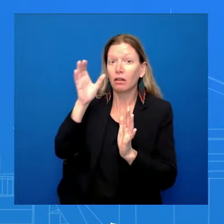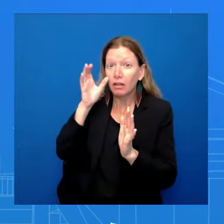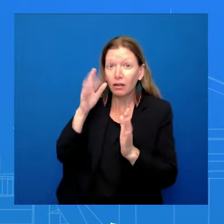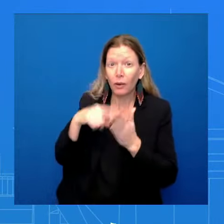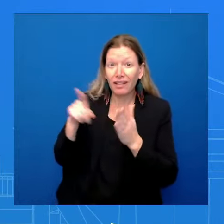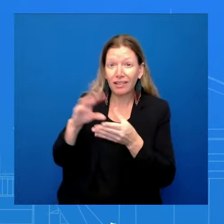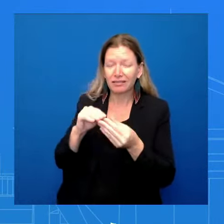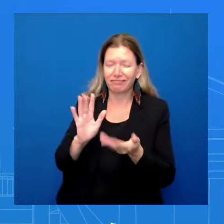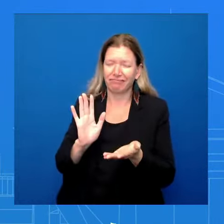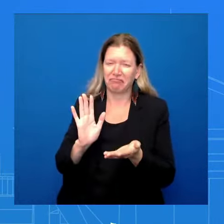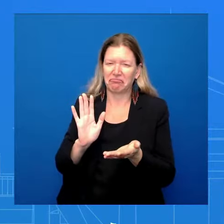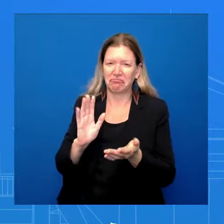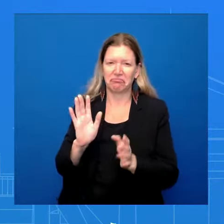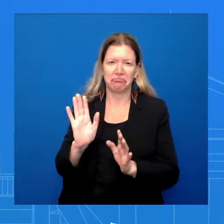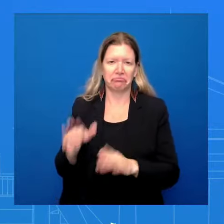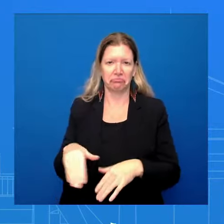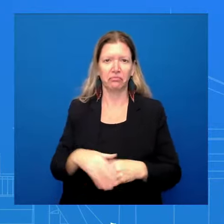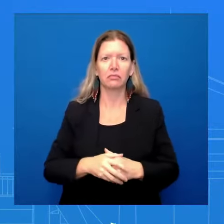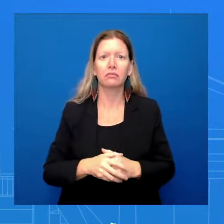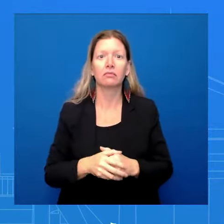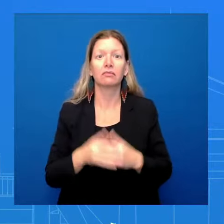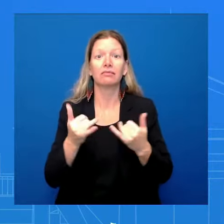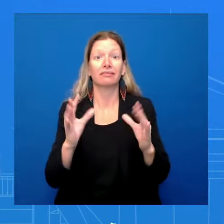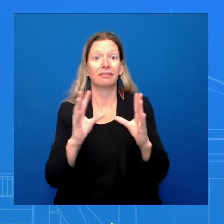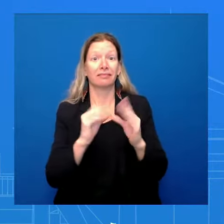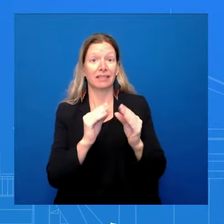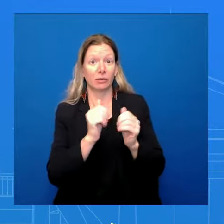What's your evaluation of how much progress has been made